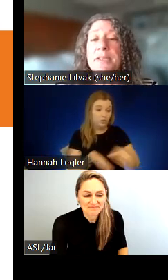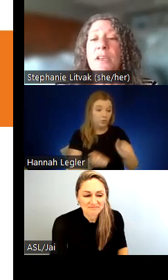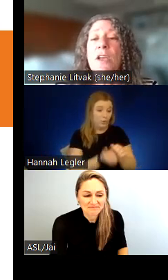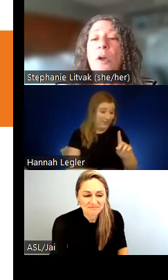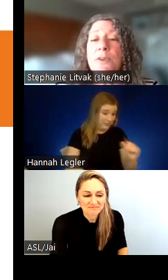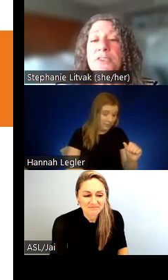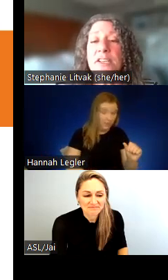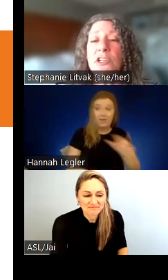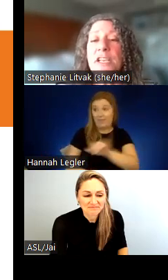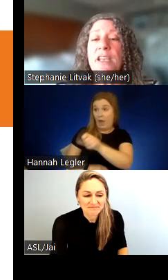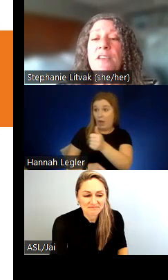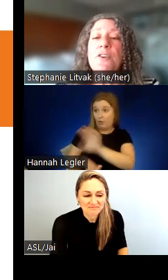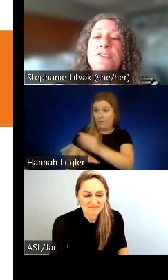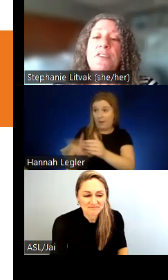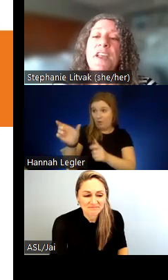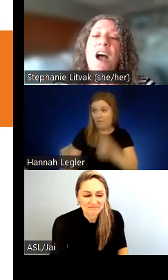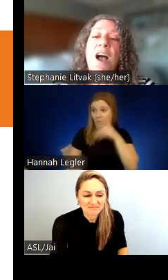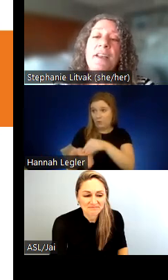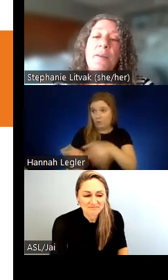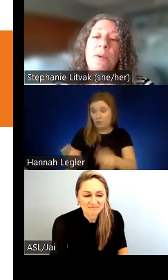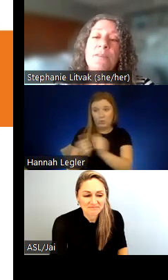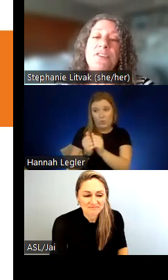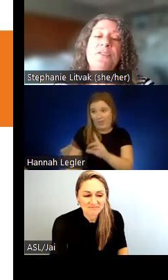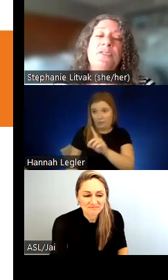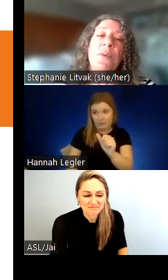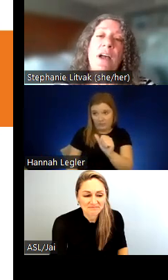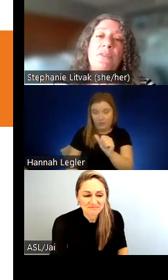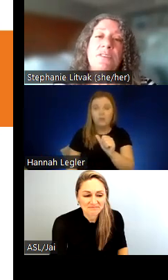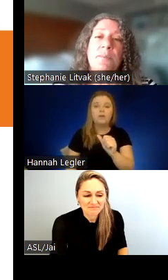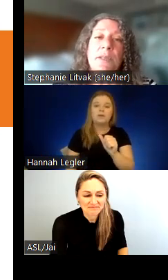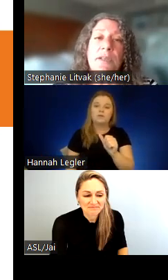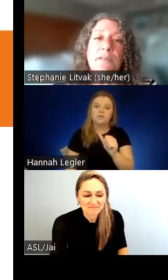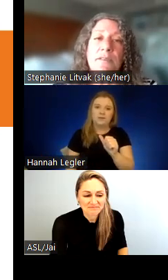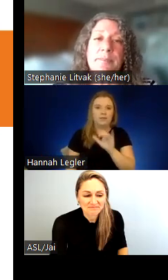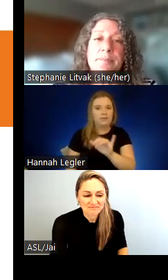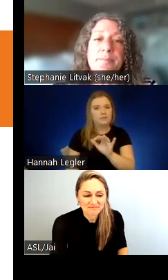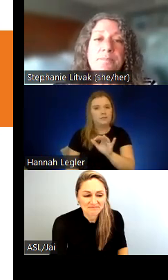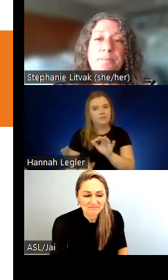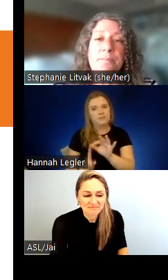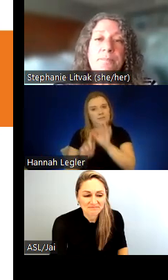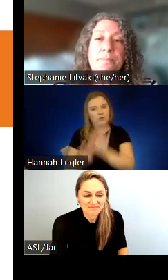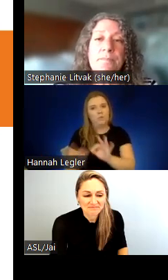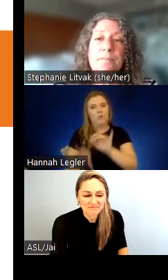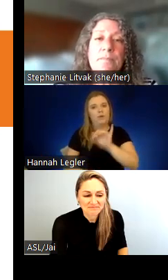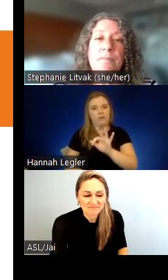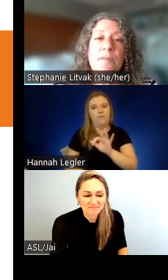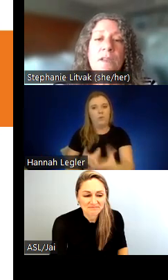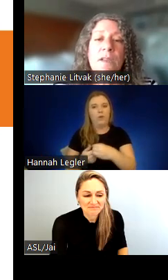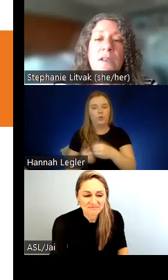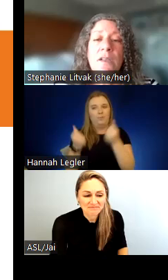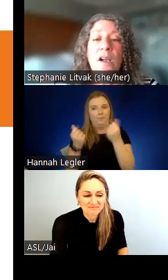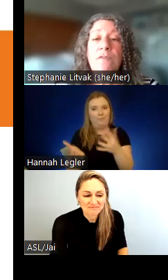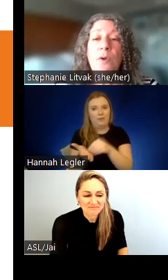Particularly, if you are serving a high number of students without disabilities.